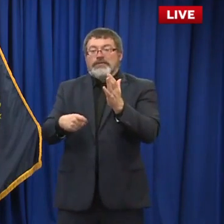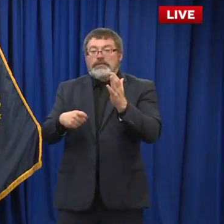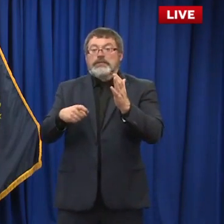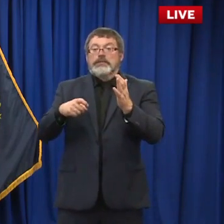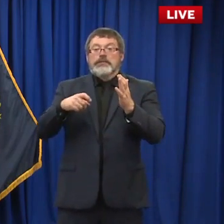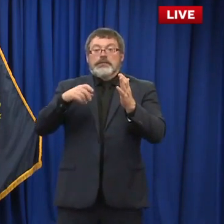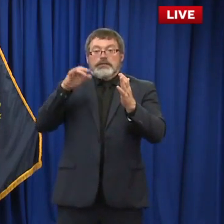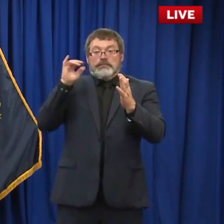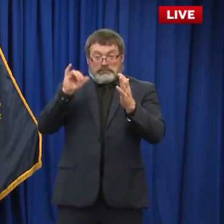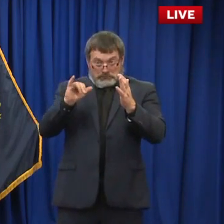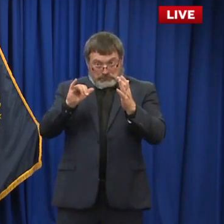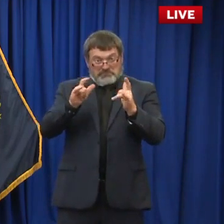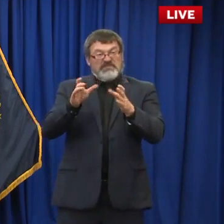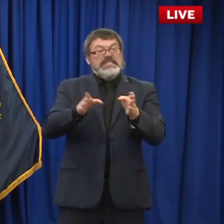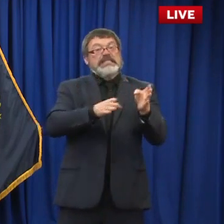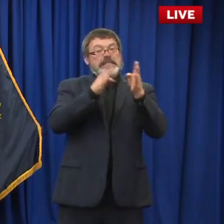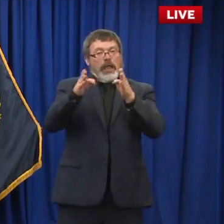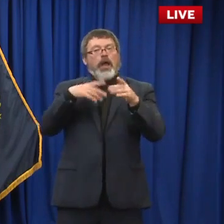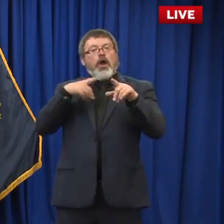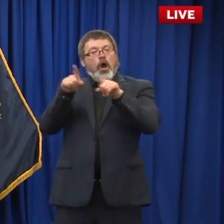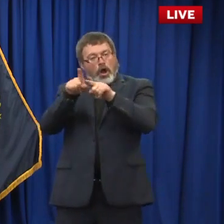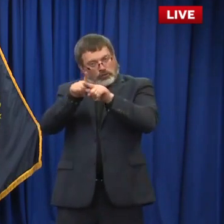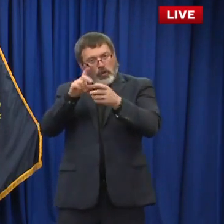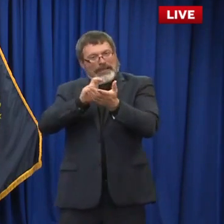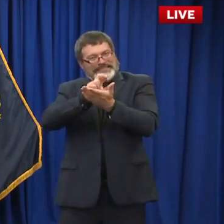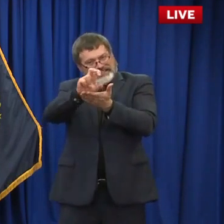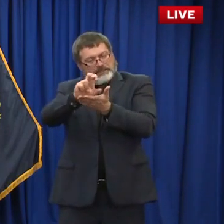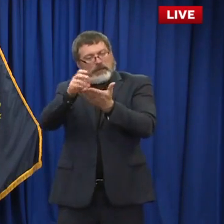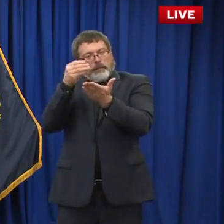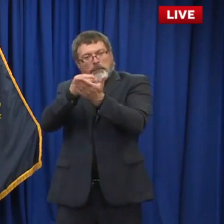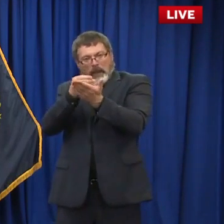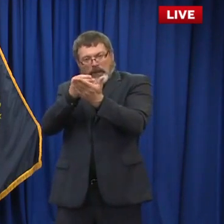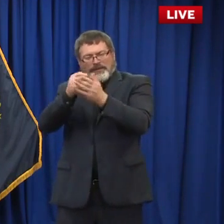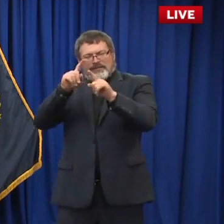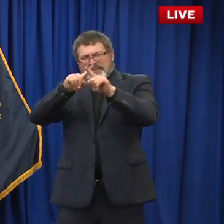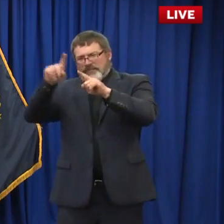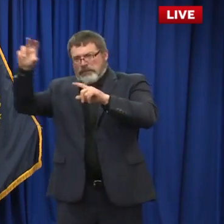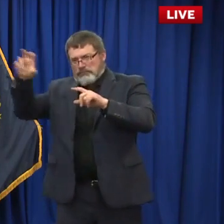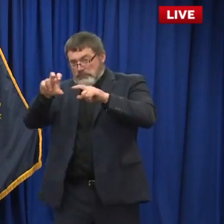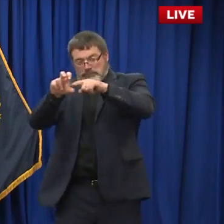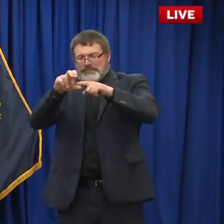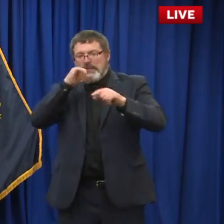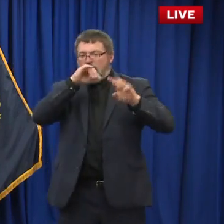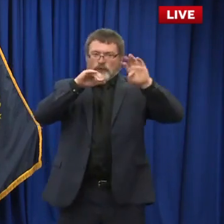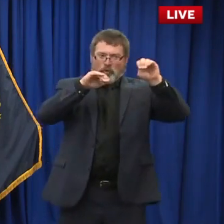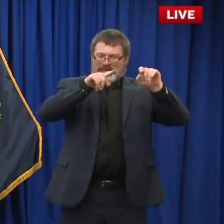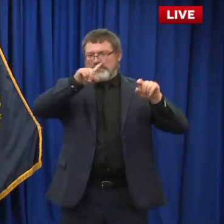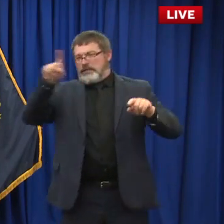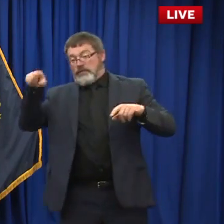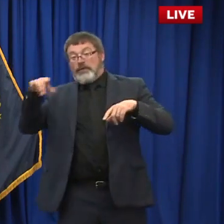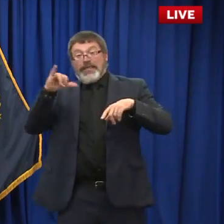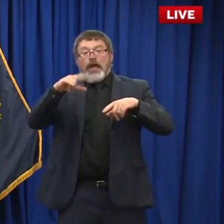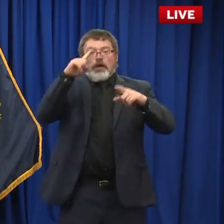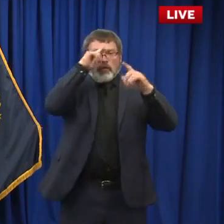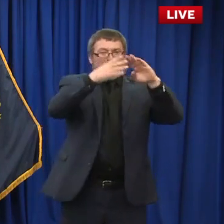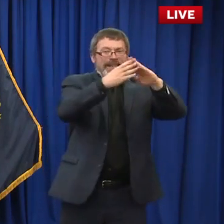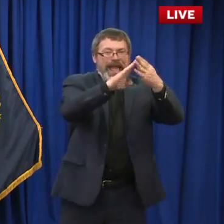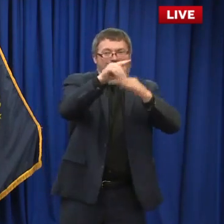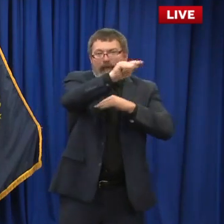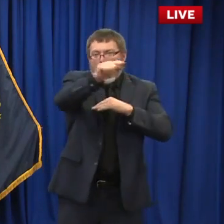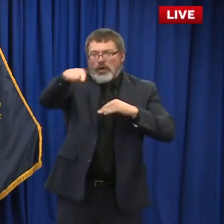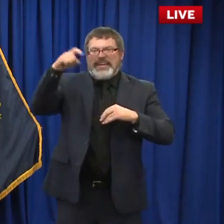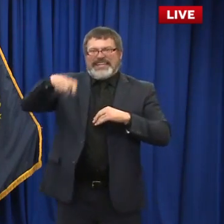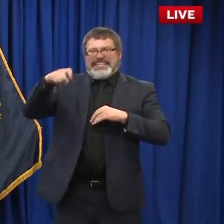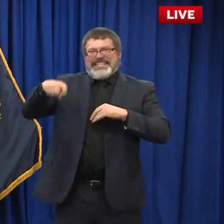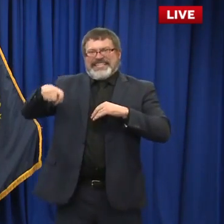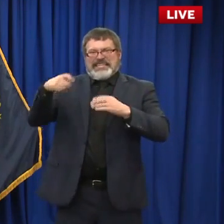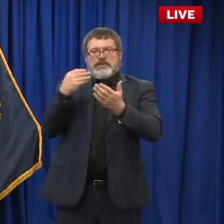THERE'S DOLLARS THAT WE'VE PUT OUT TO THE CITIES AND TOWNS THAT THEY COULD USE FOR COVID-RELATED COSTS AND IF THERE ARE ADDITIONAL DOLLARS THAT MAY BE NECESSARY, WE CAN WORK WITH